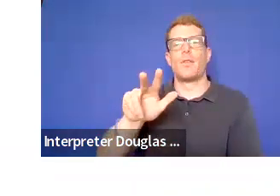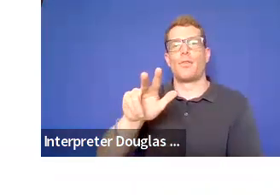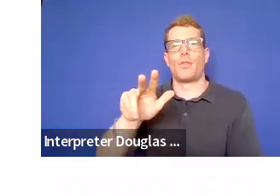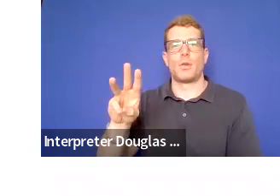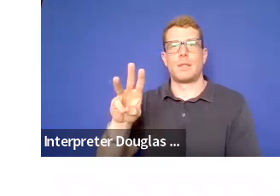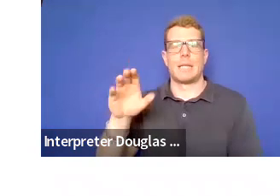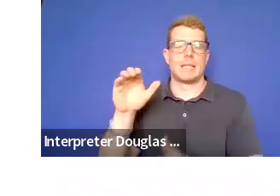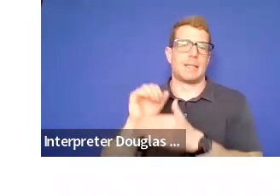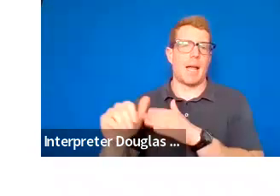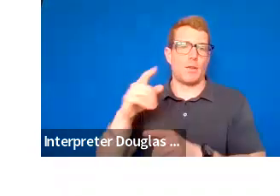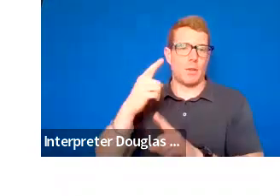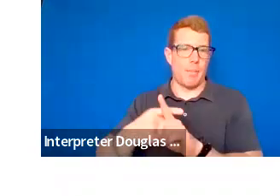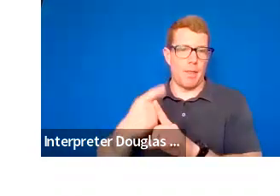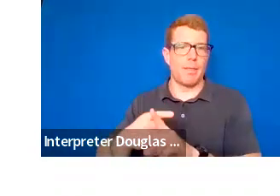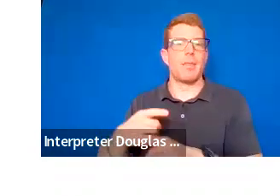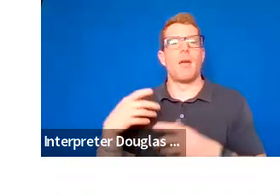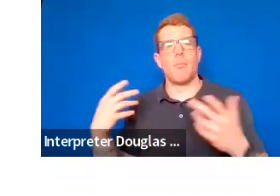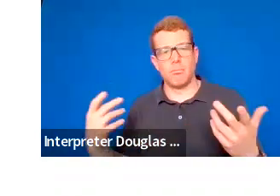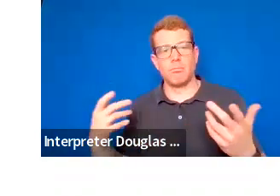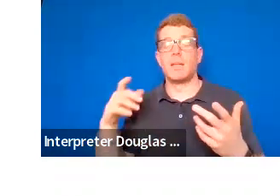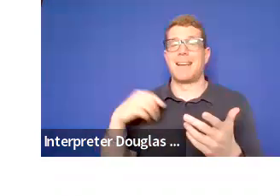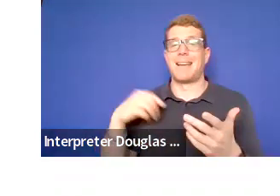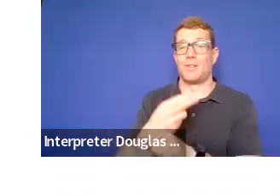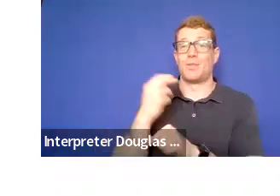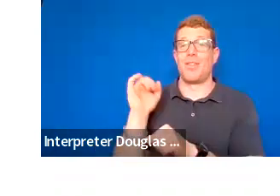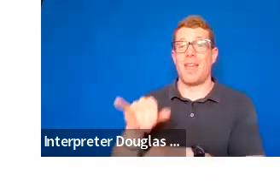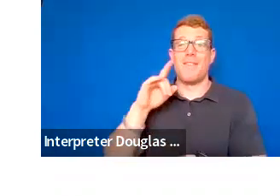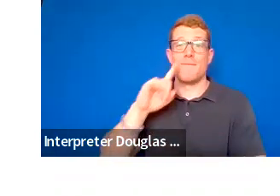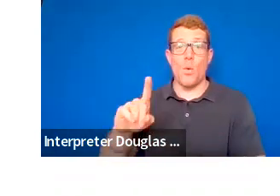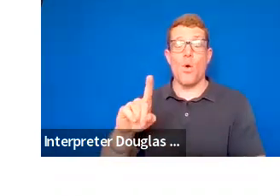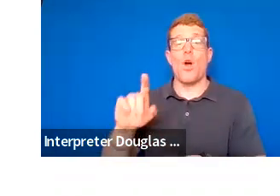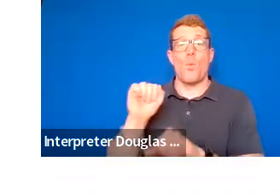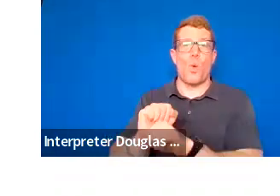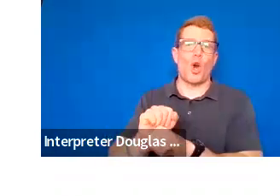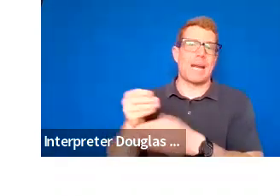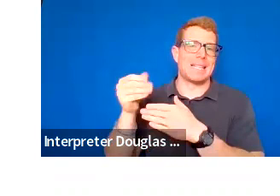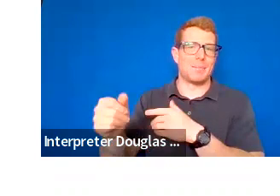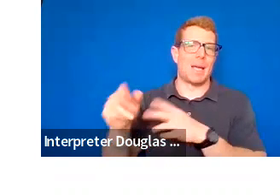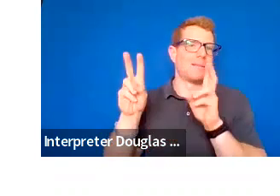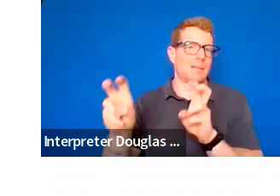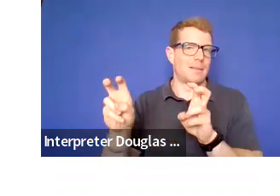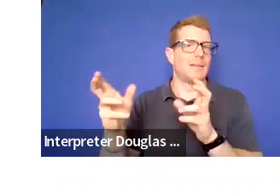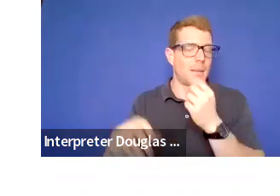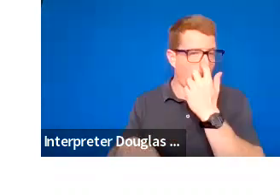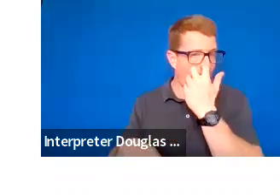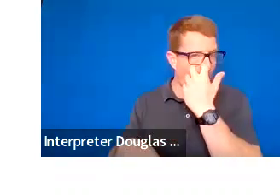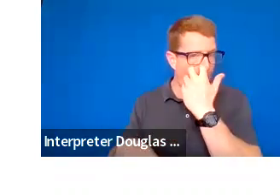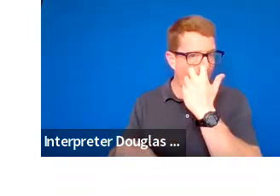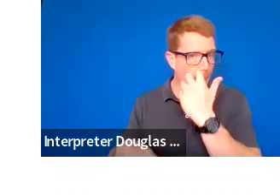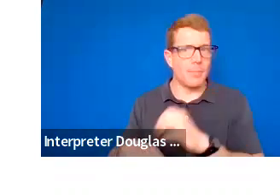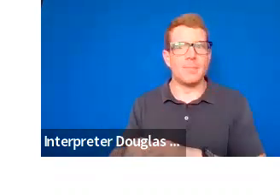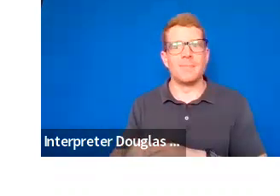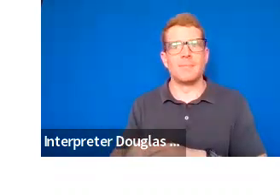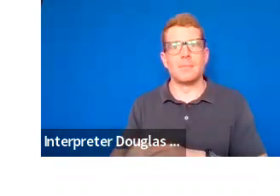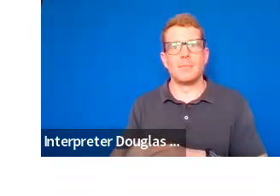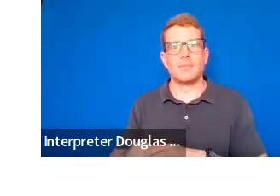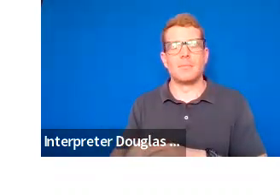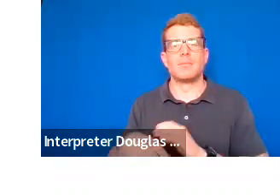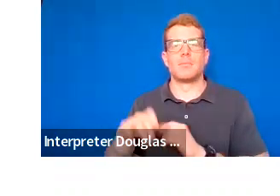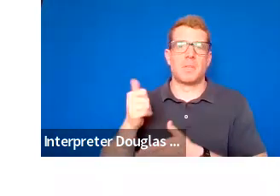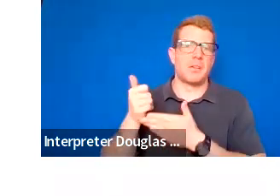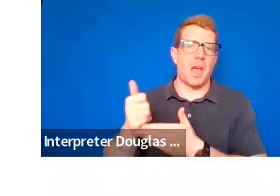impairment related work, expense, to help out, you know, with some of that.